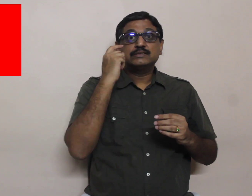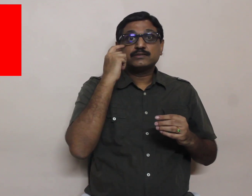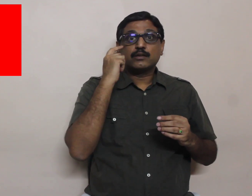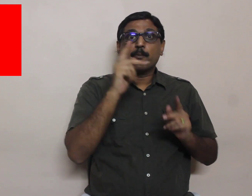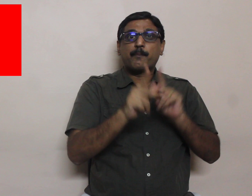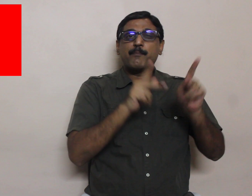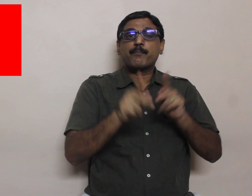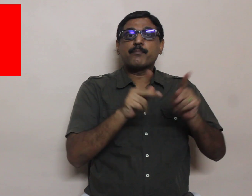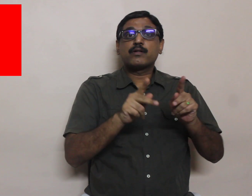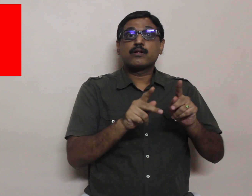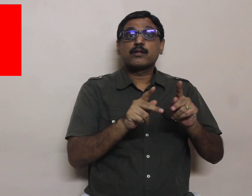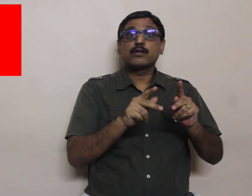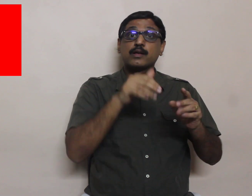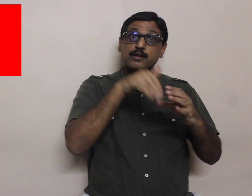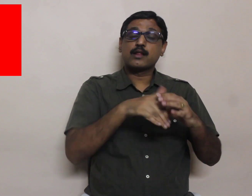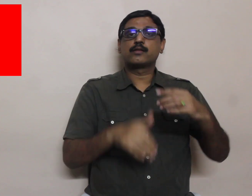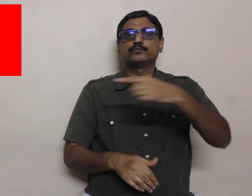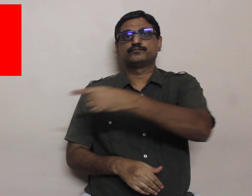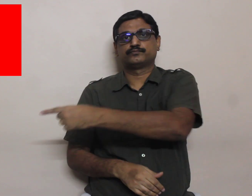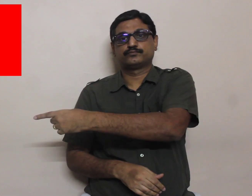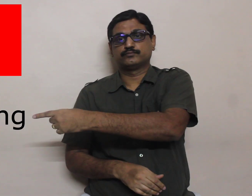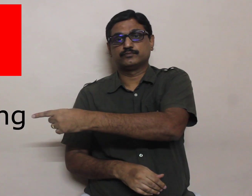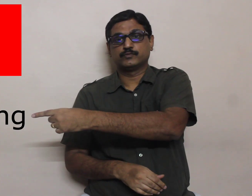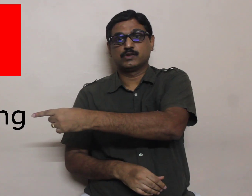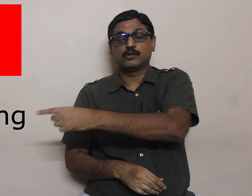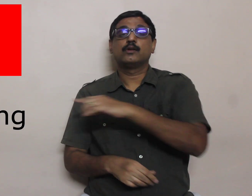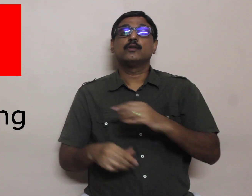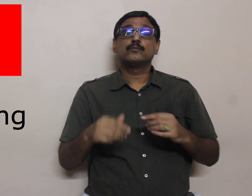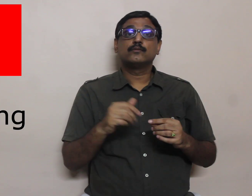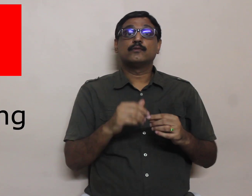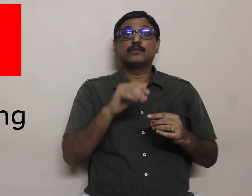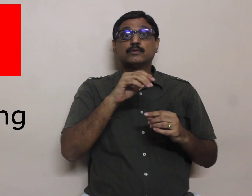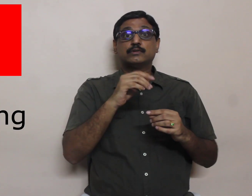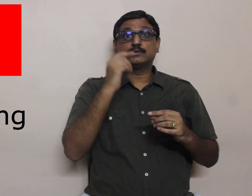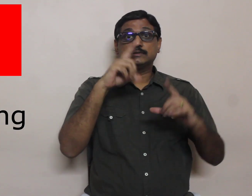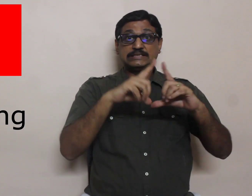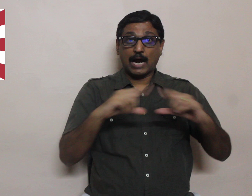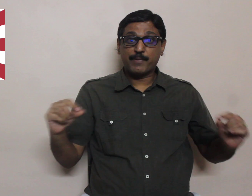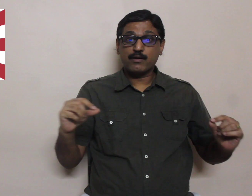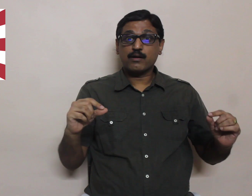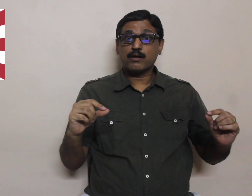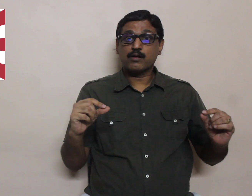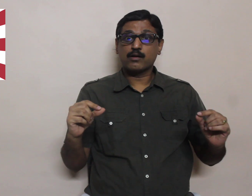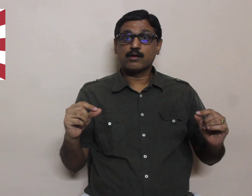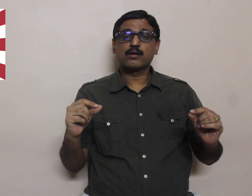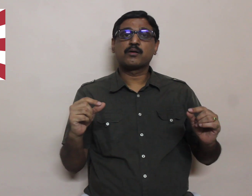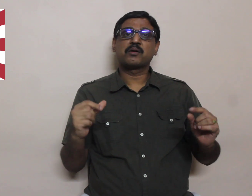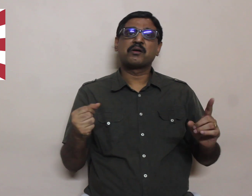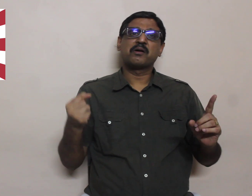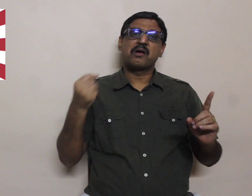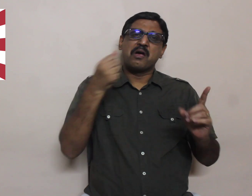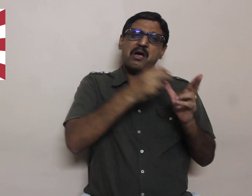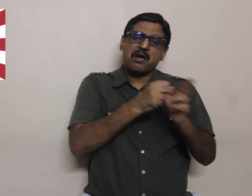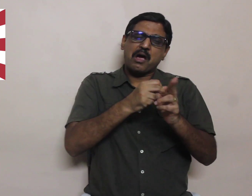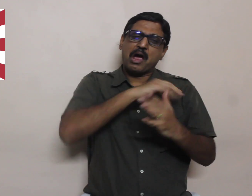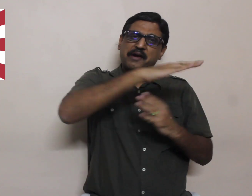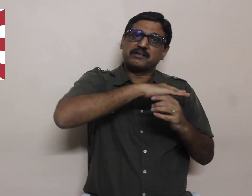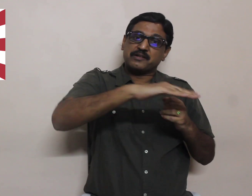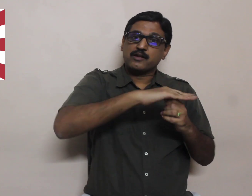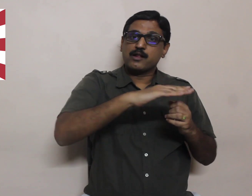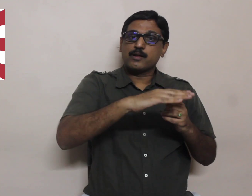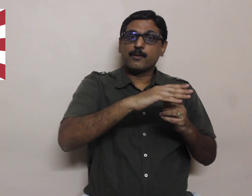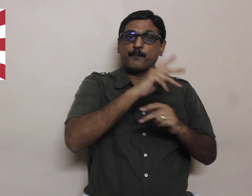Japan killed 3 lakh Chinese people in Nanking, who were innocent.